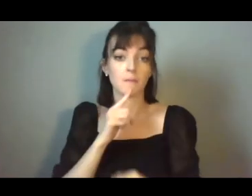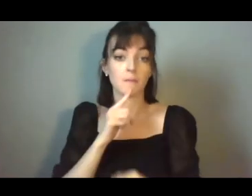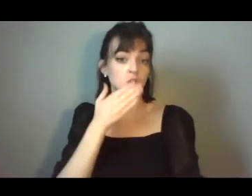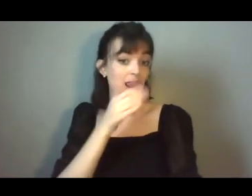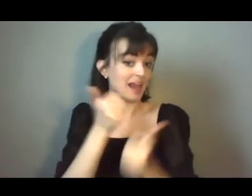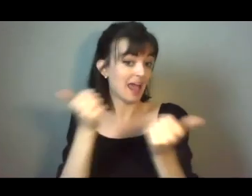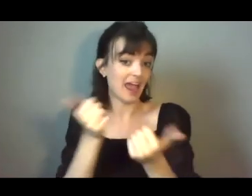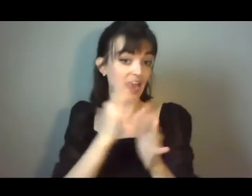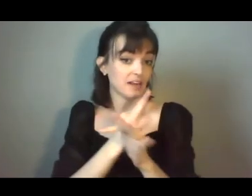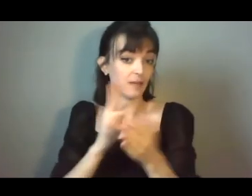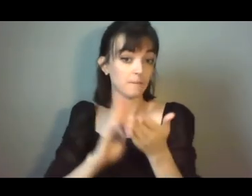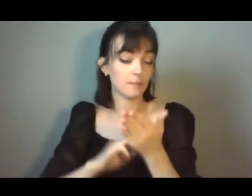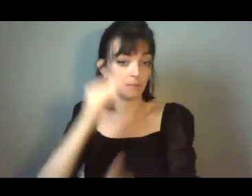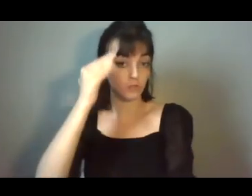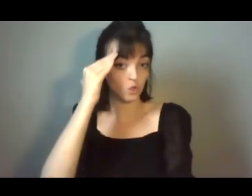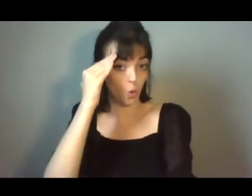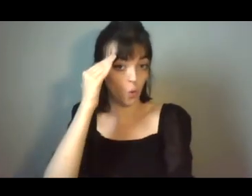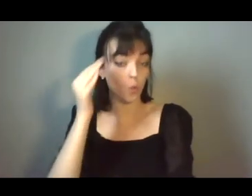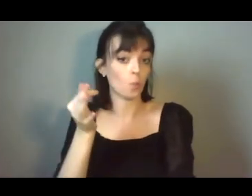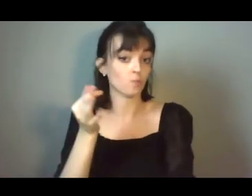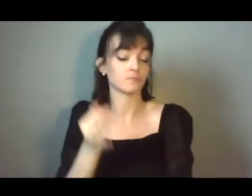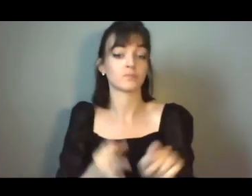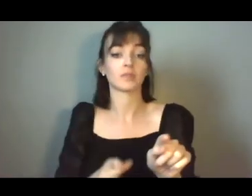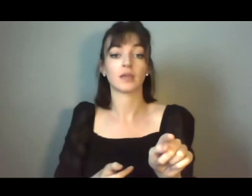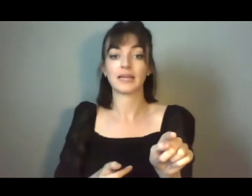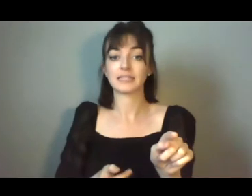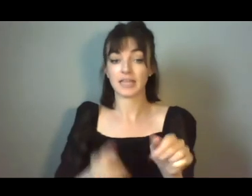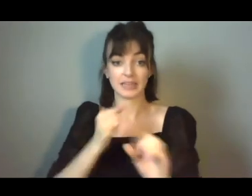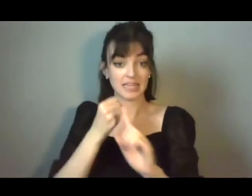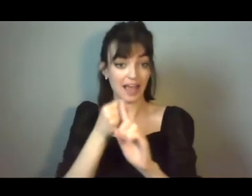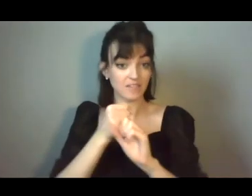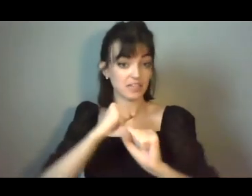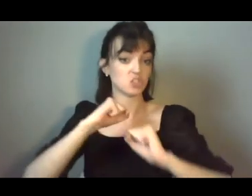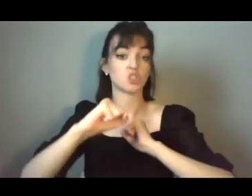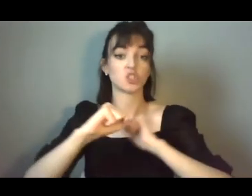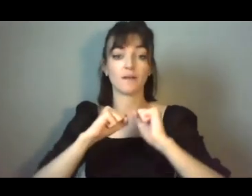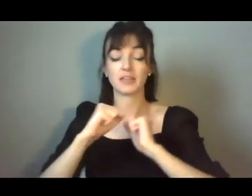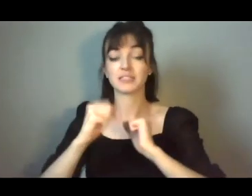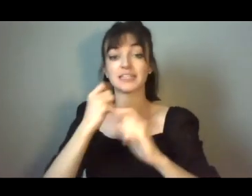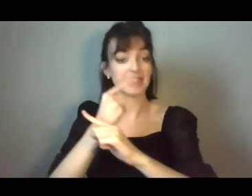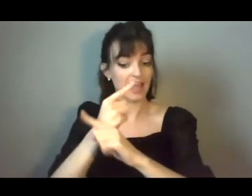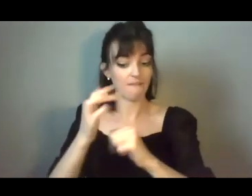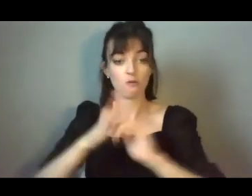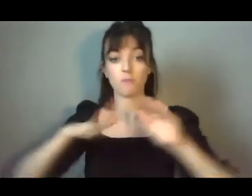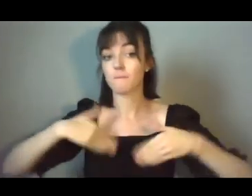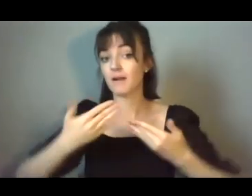else listening today is that the advocacy service is there to provide information and advice around